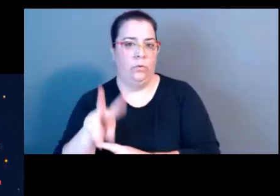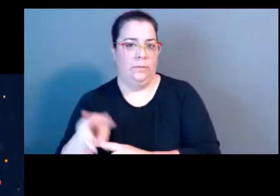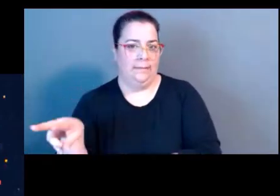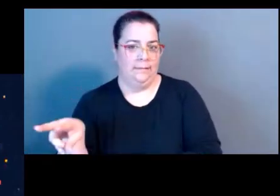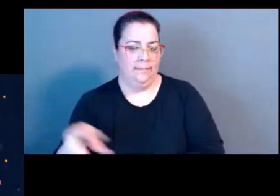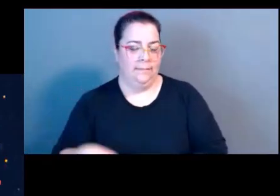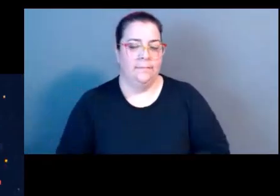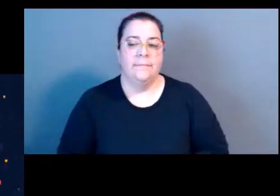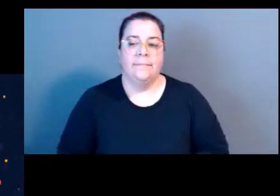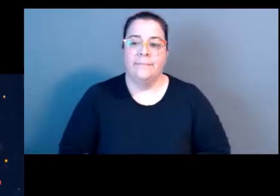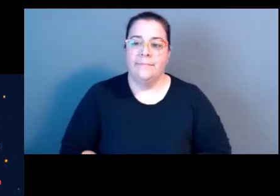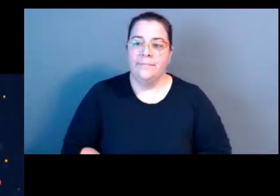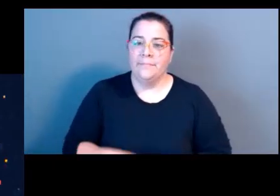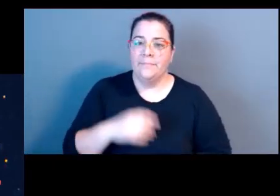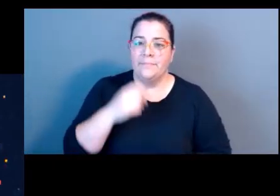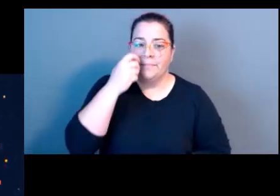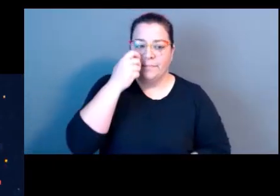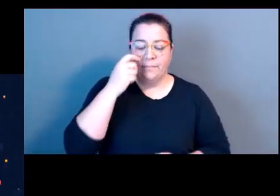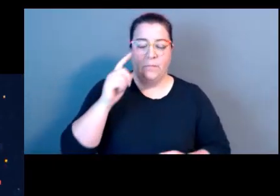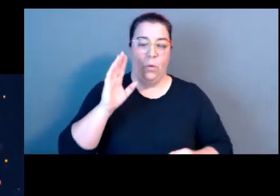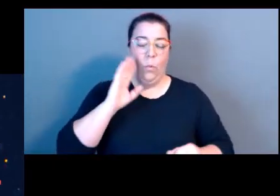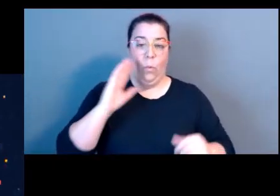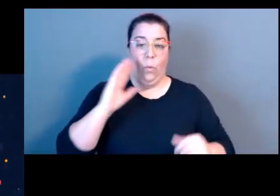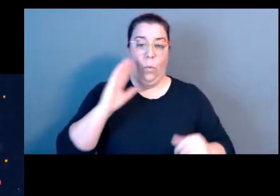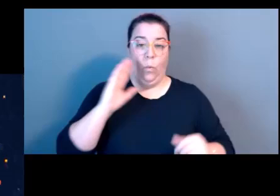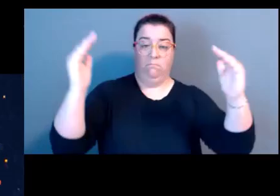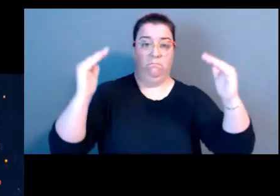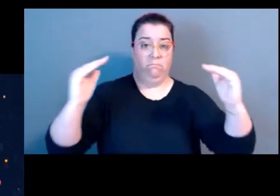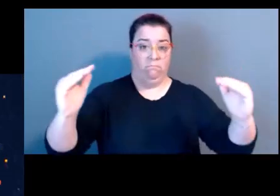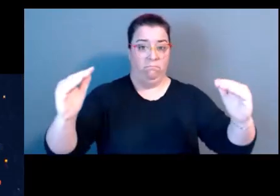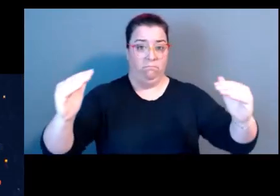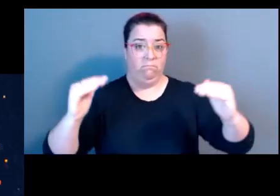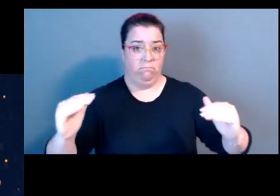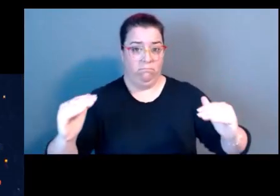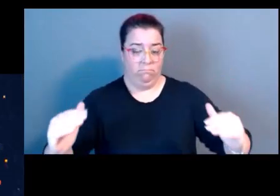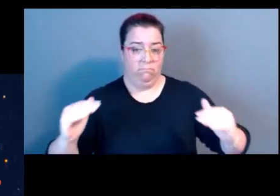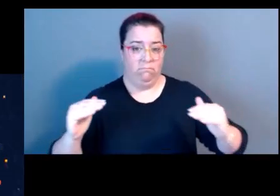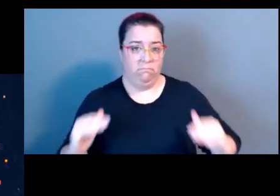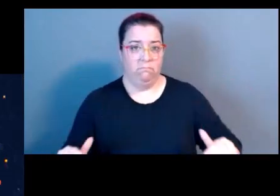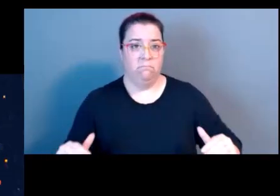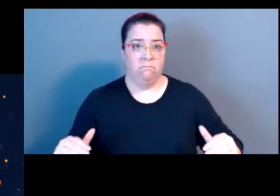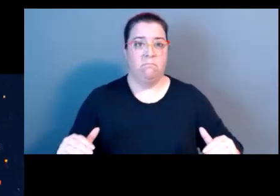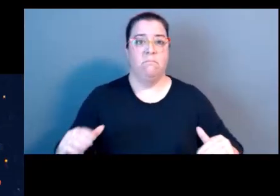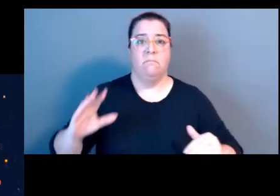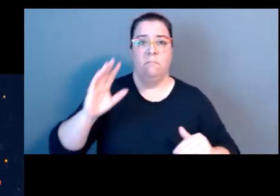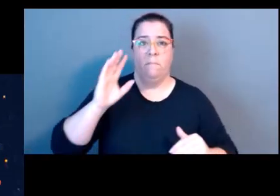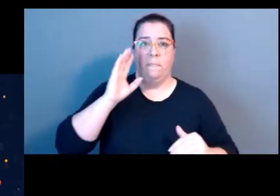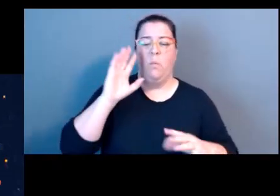As we move through each section, I will offer some practical advice to consider.